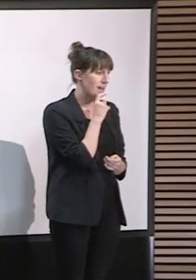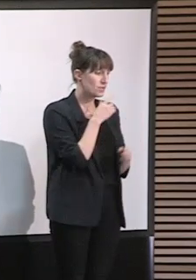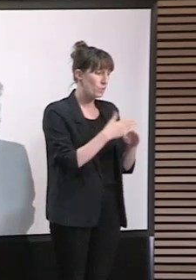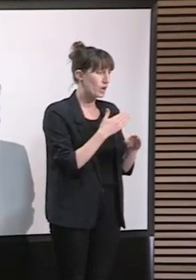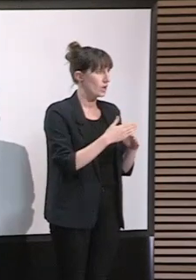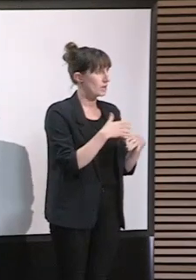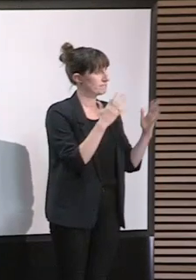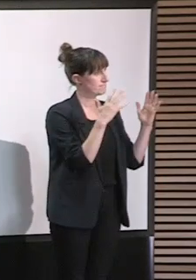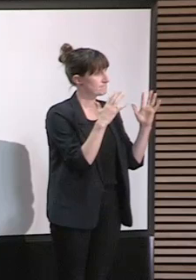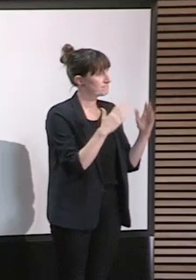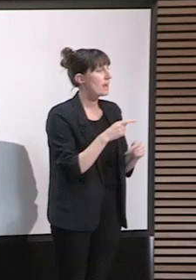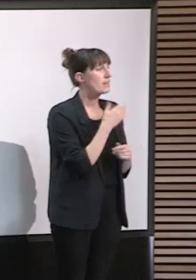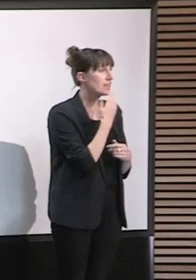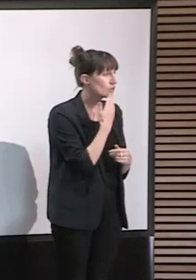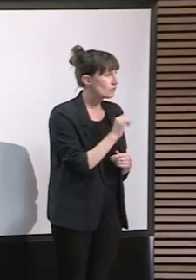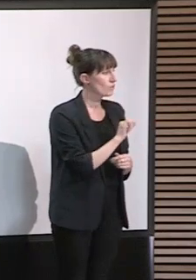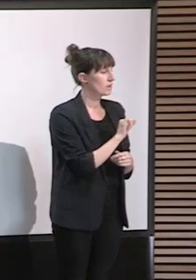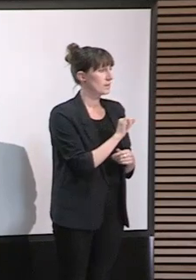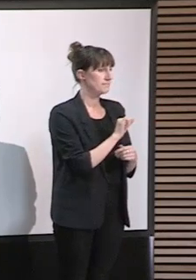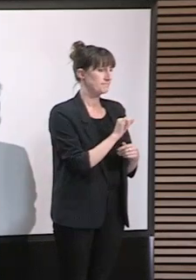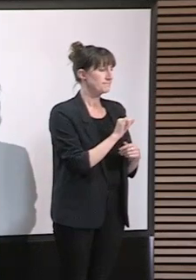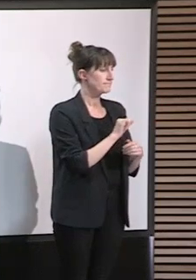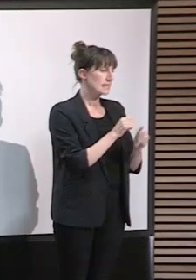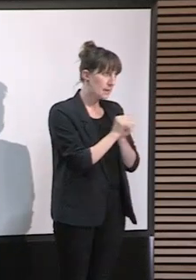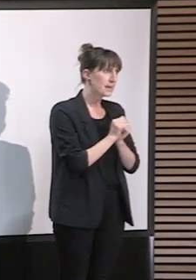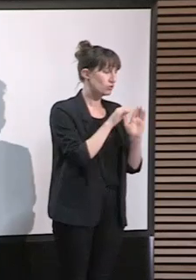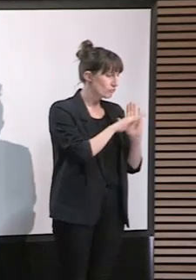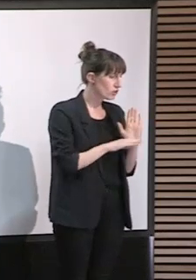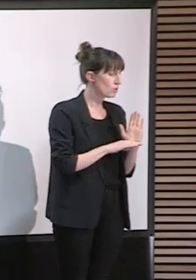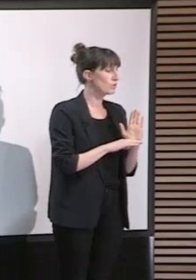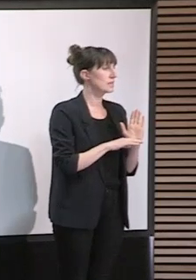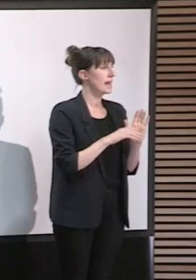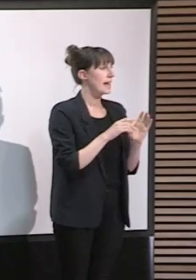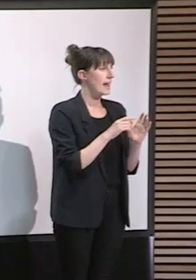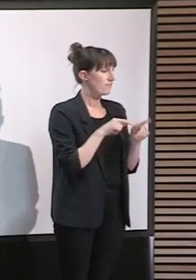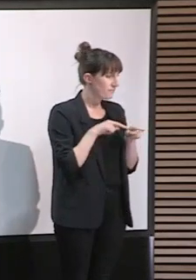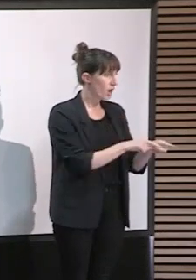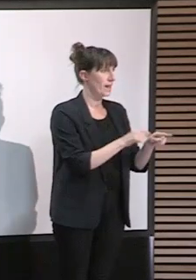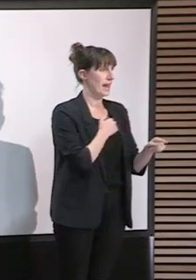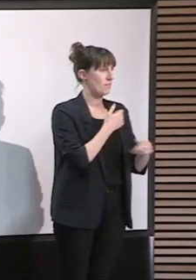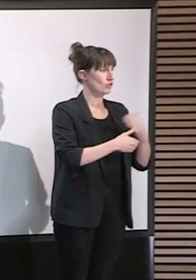minister has as well I want to commend the work of the staff there who are absolutely dedicated and committed to